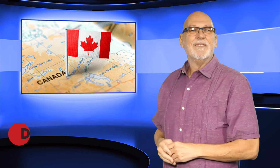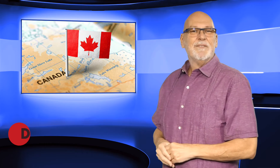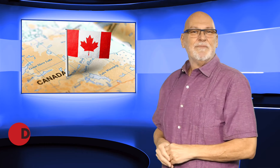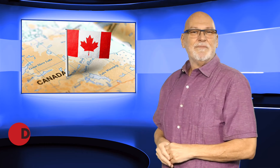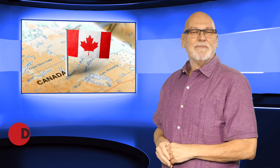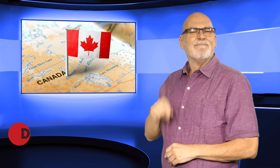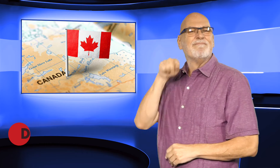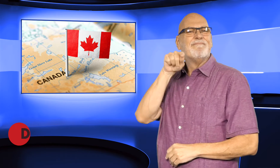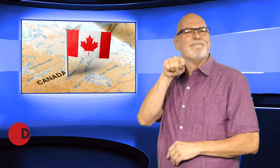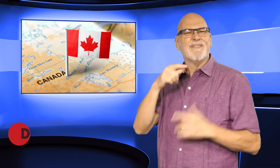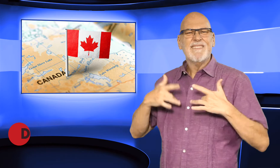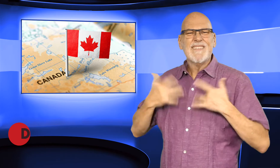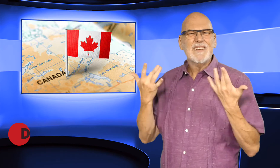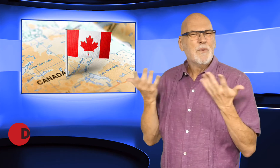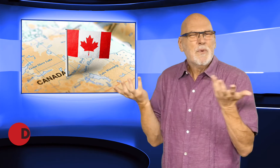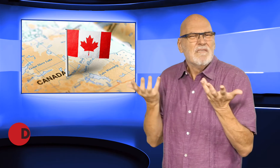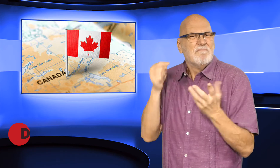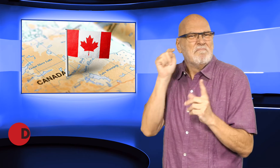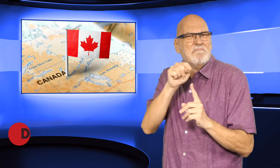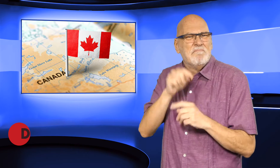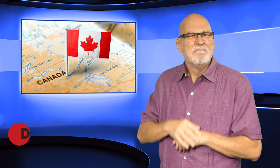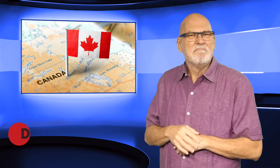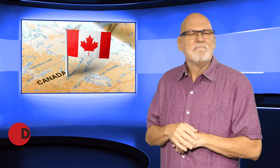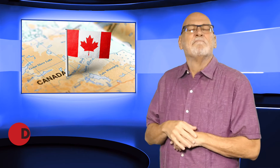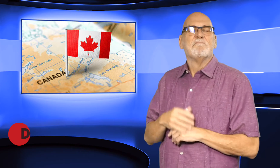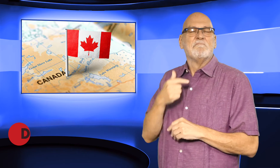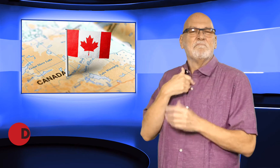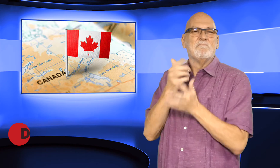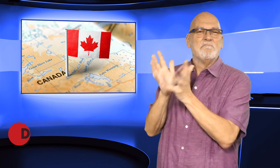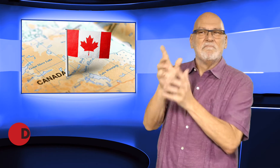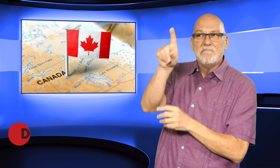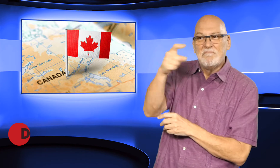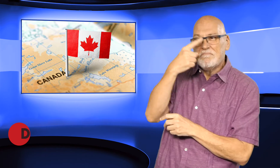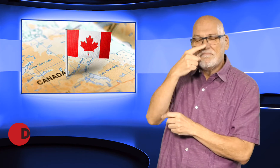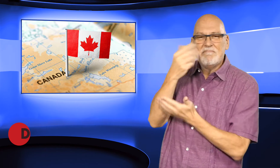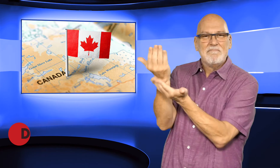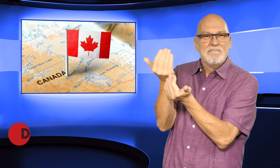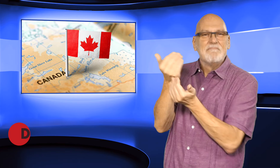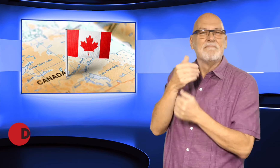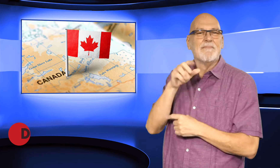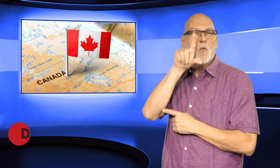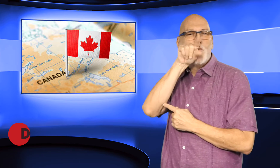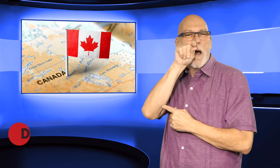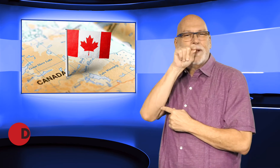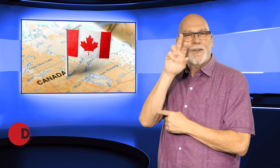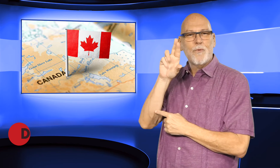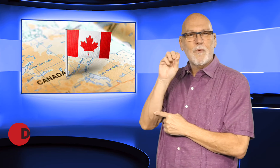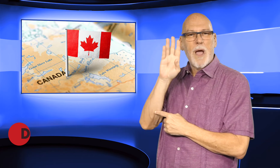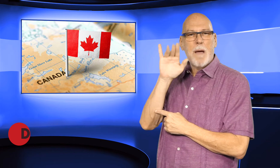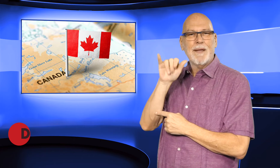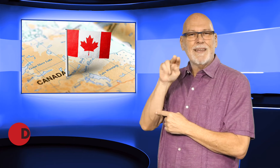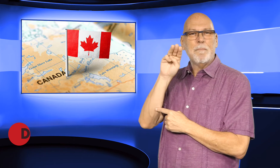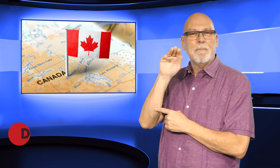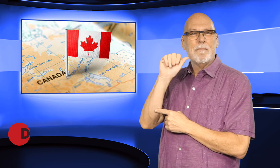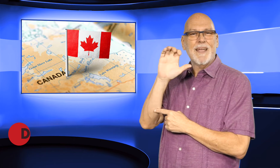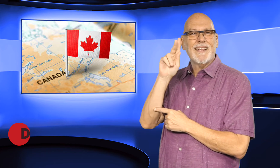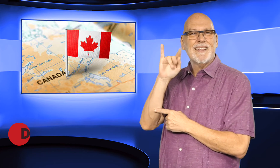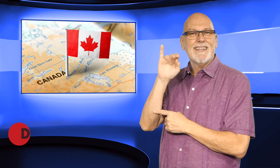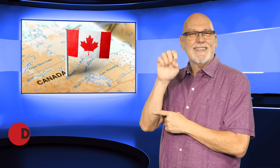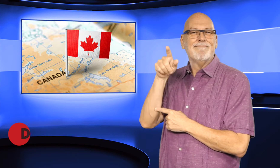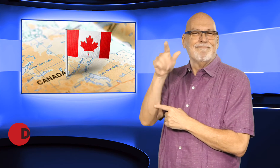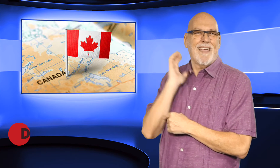What is this event? I asked Robyn Mackie,